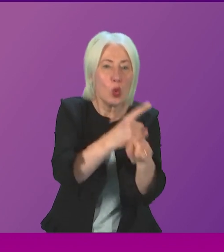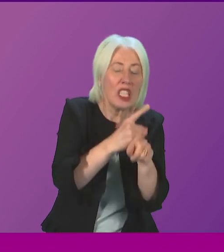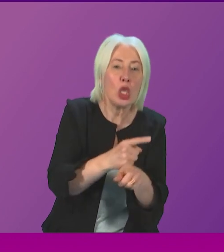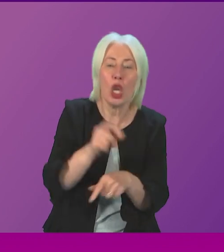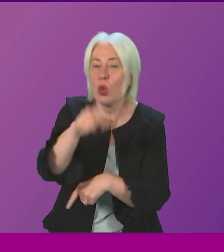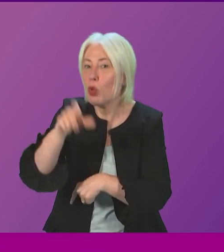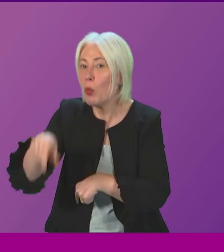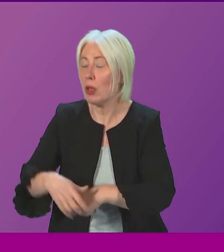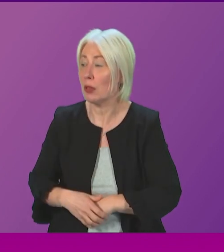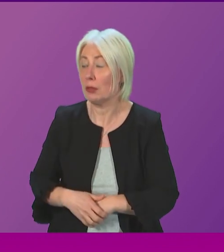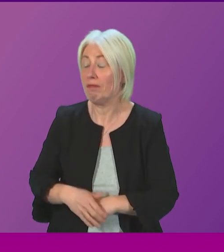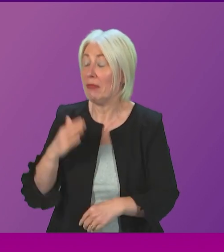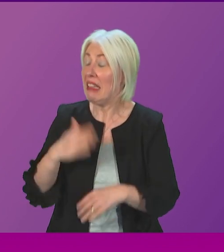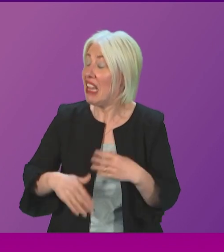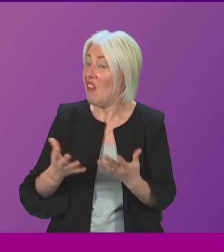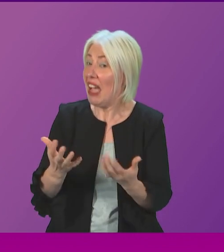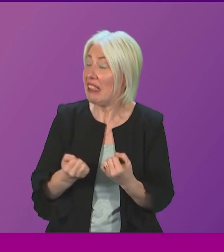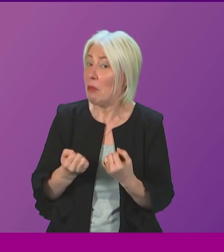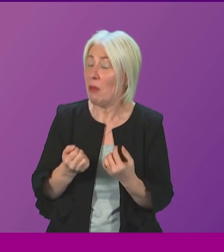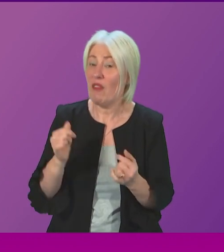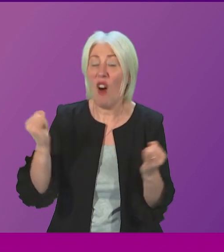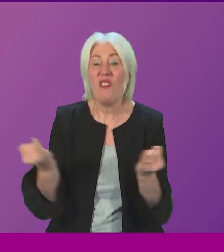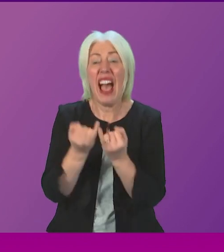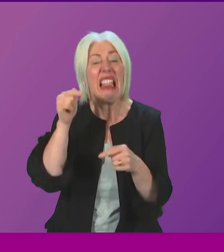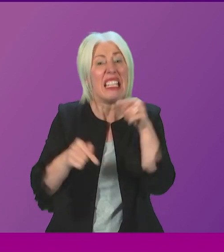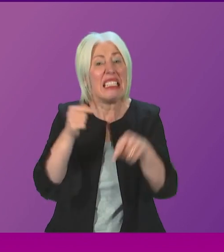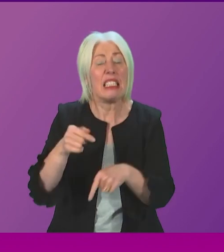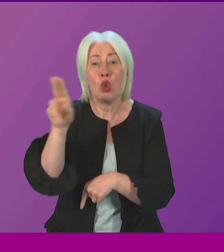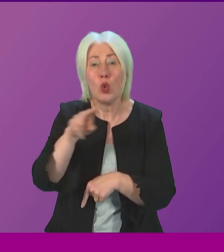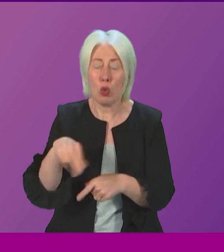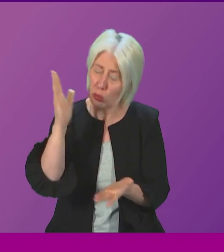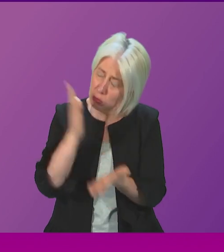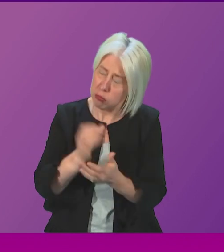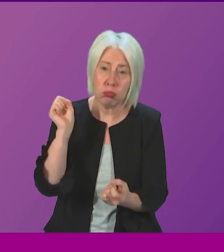The safety of pupils and staff in our schools is of paramount importance to the Government,